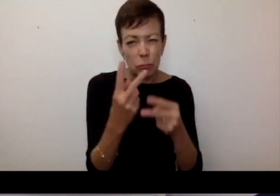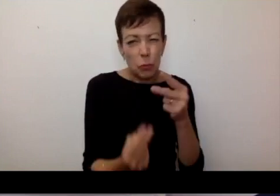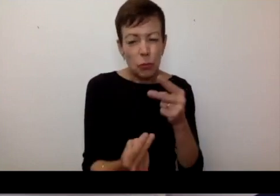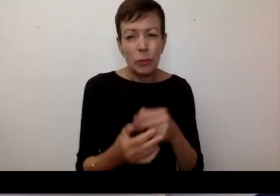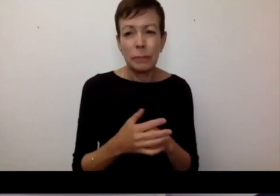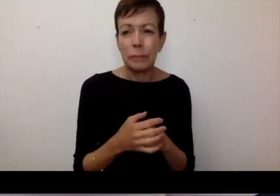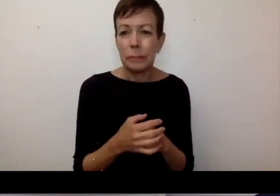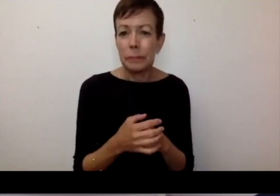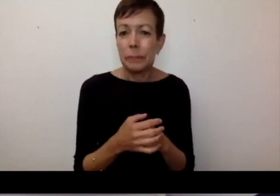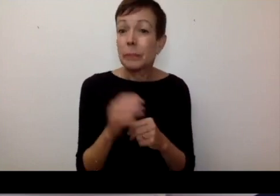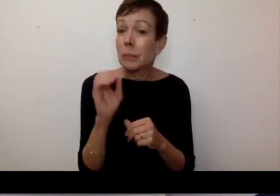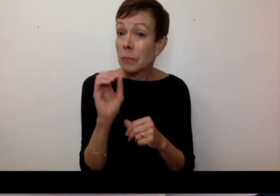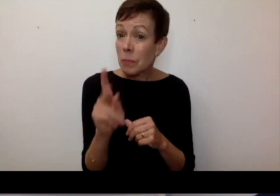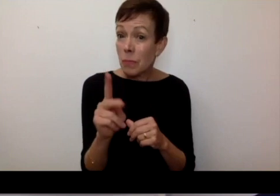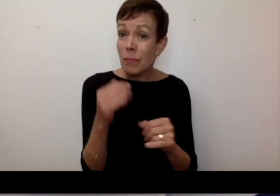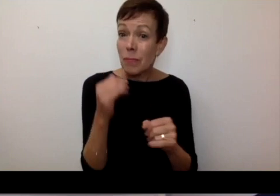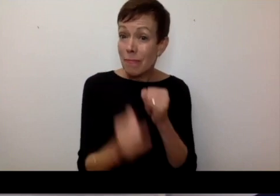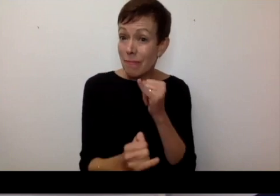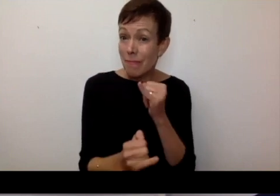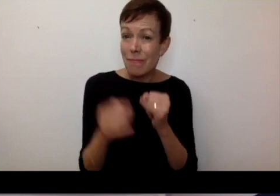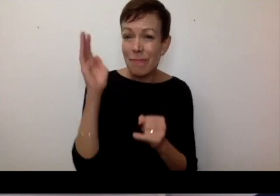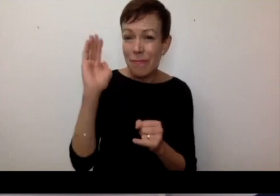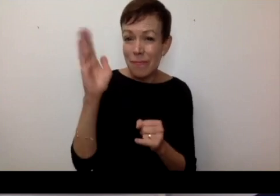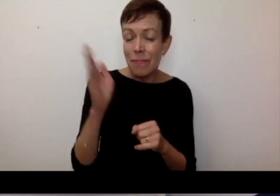on to our last guest i would like to introduce